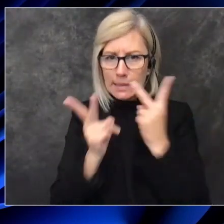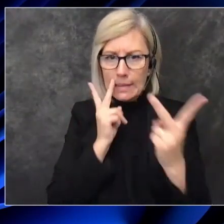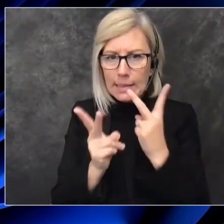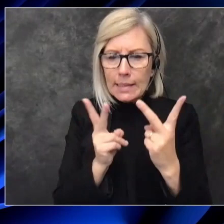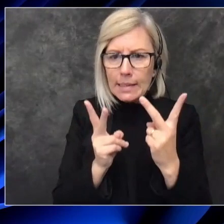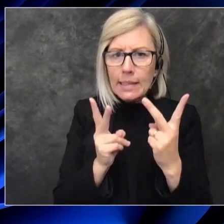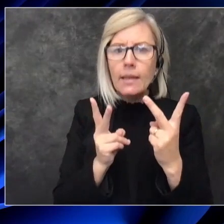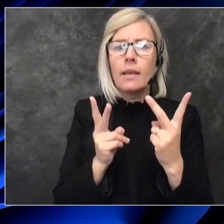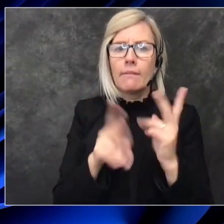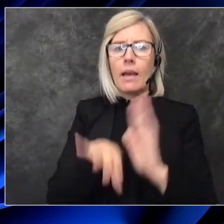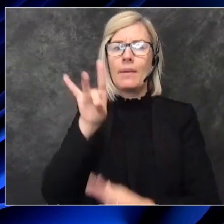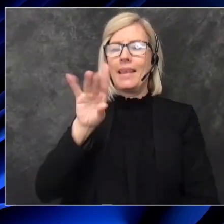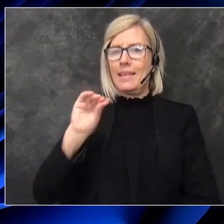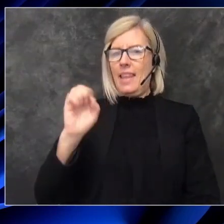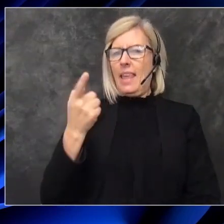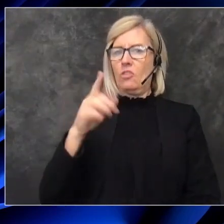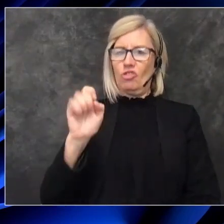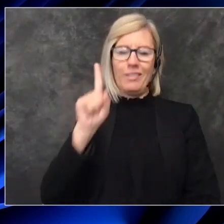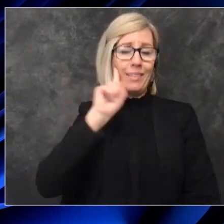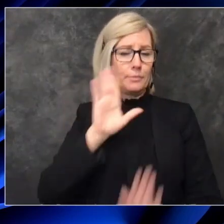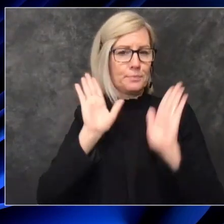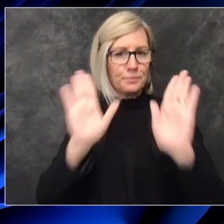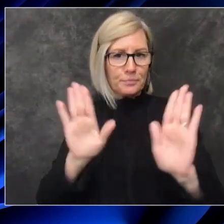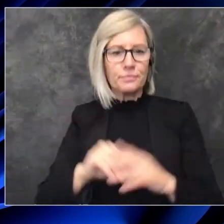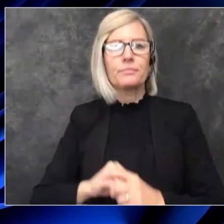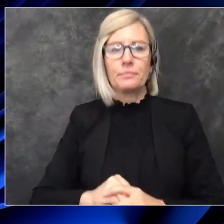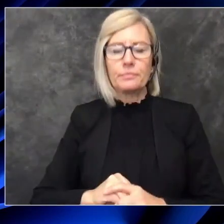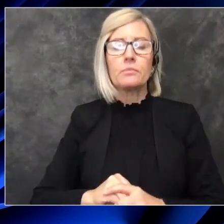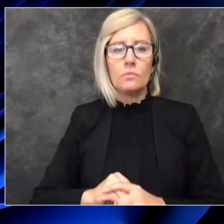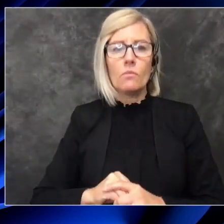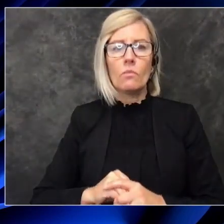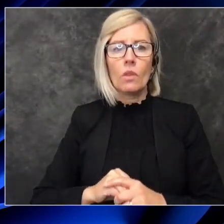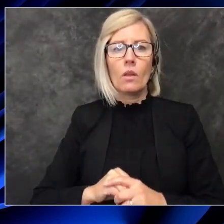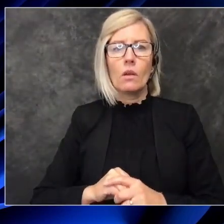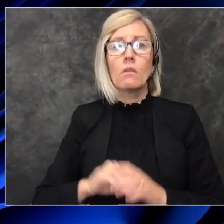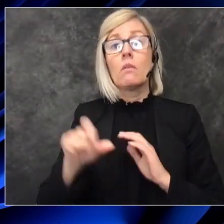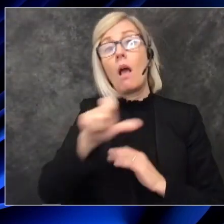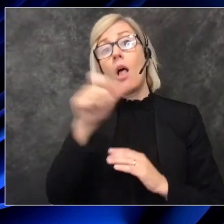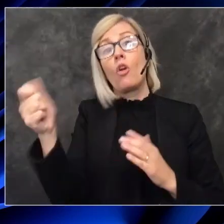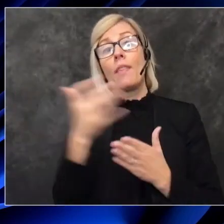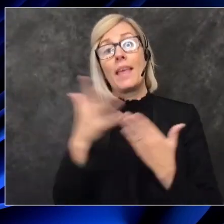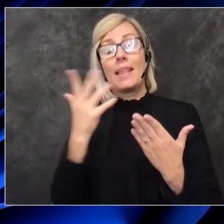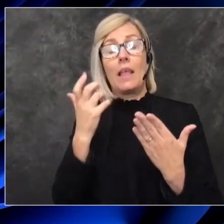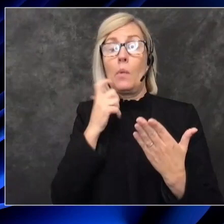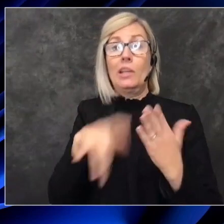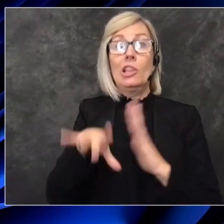I think that's fantastic and the other thing that Jeremy and I was just discovered literally today. So you know,